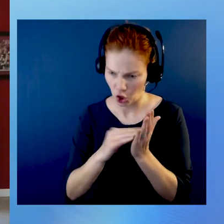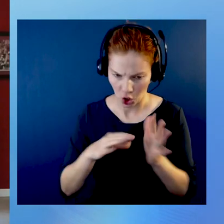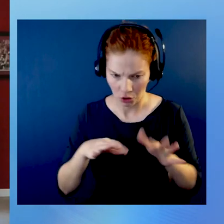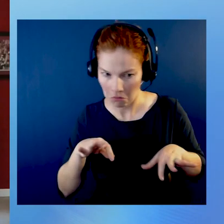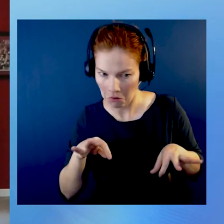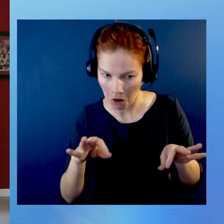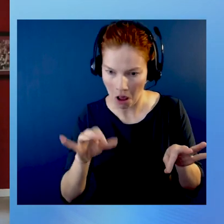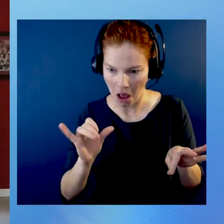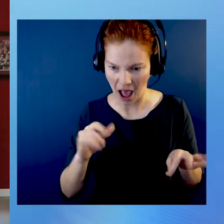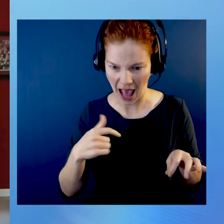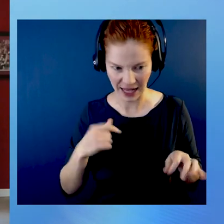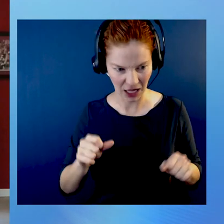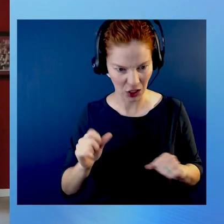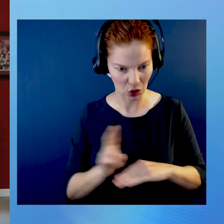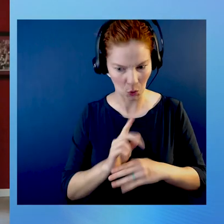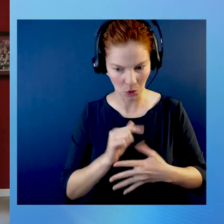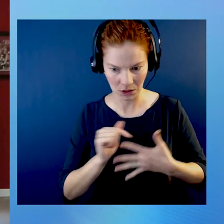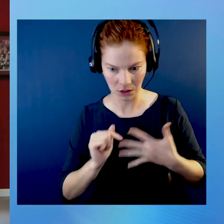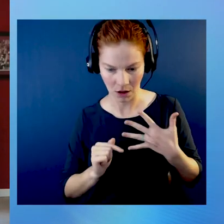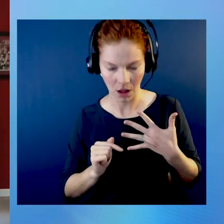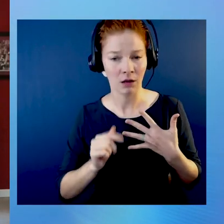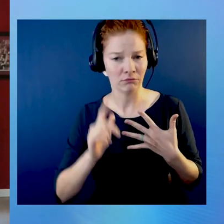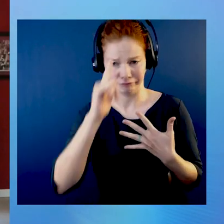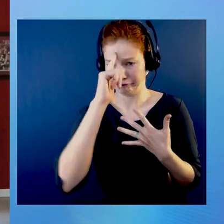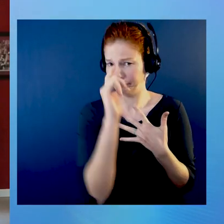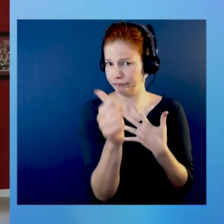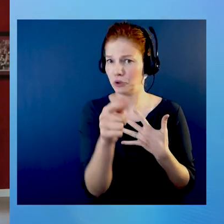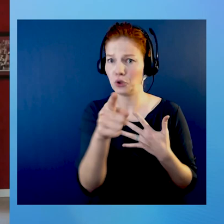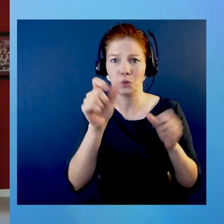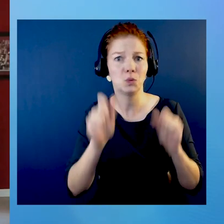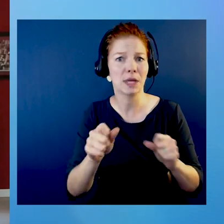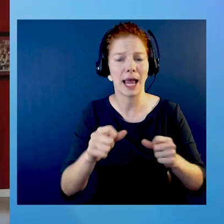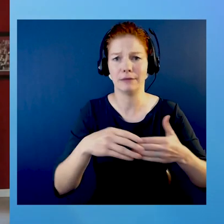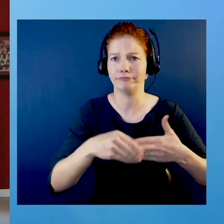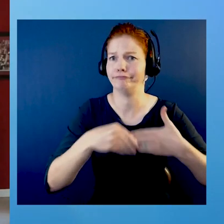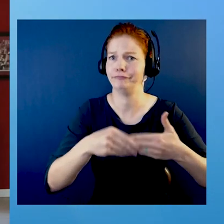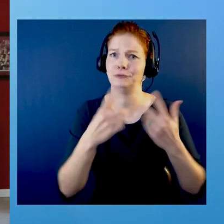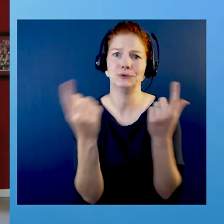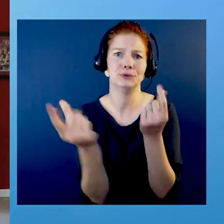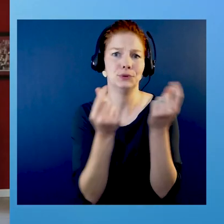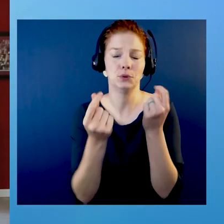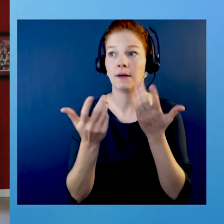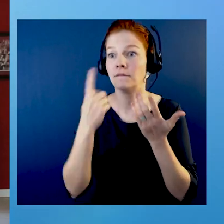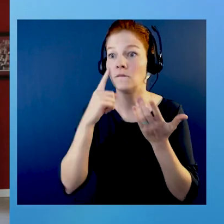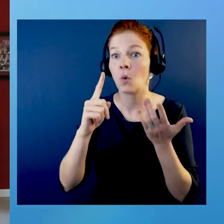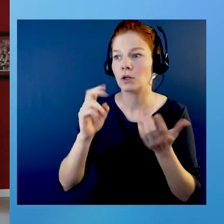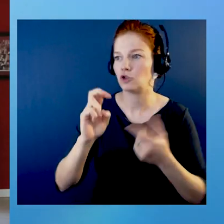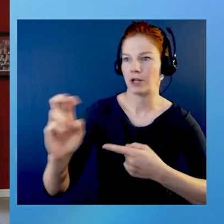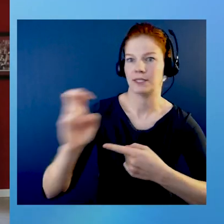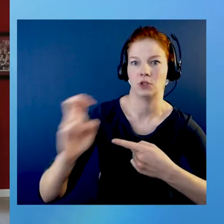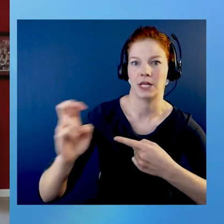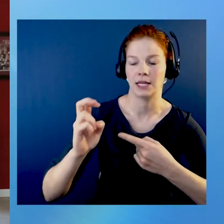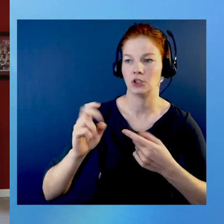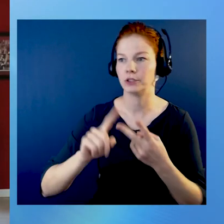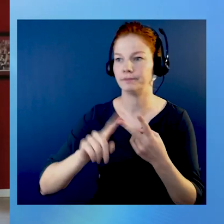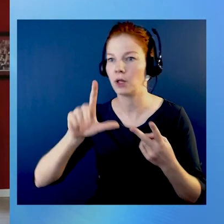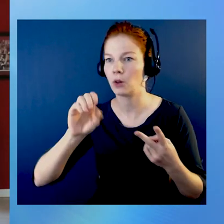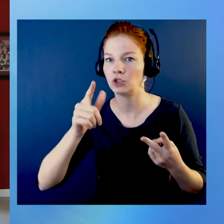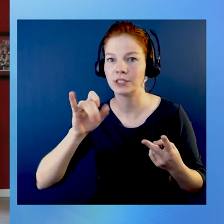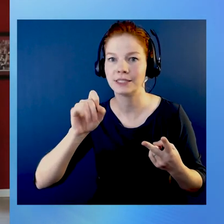how you want to use it from then on, it's completely up to you for your own project. Anything from transportation and logistics and infrastructure projects to